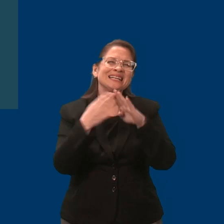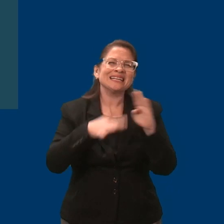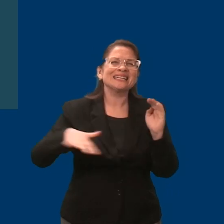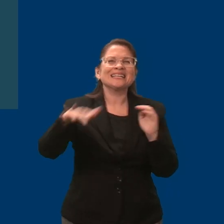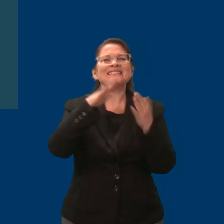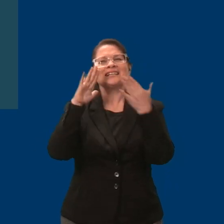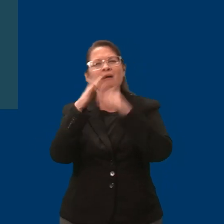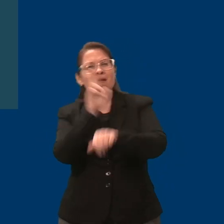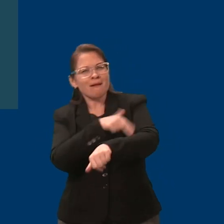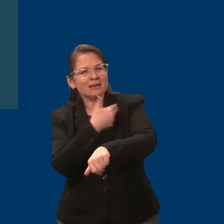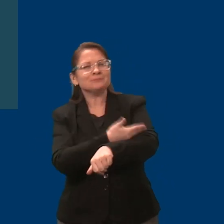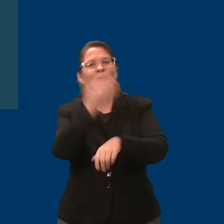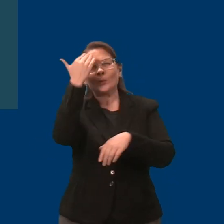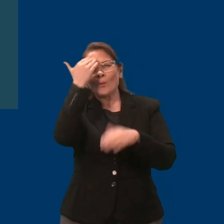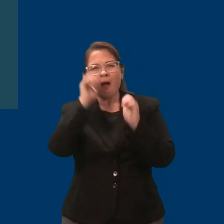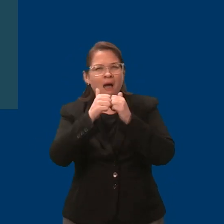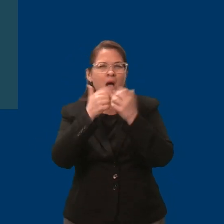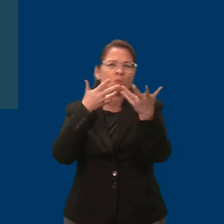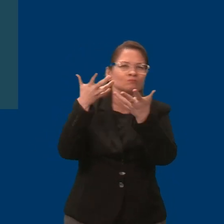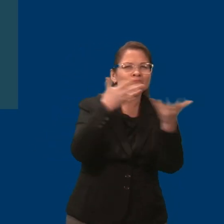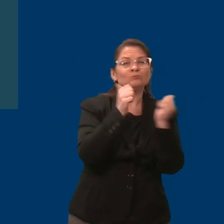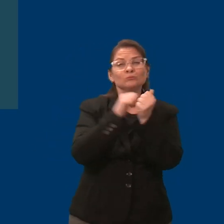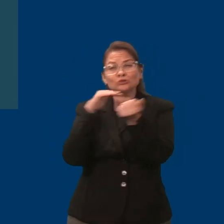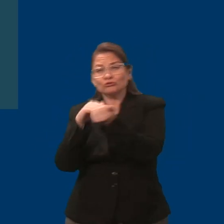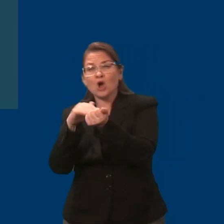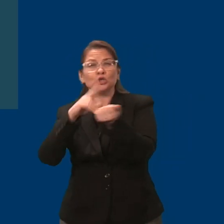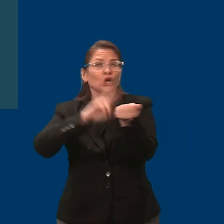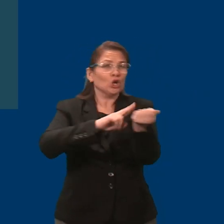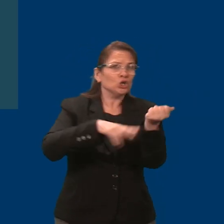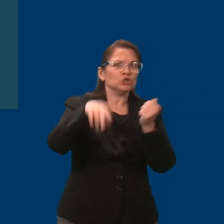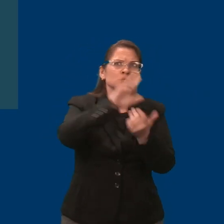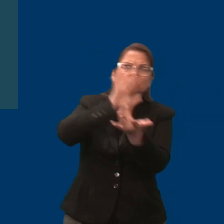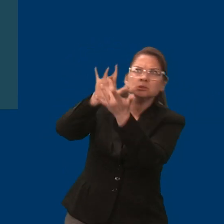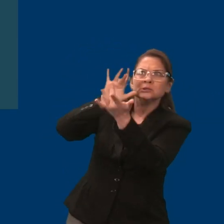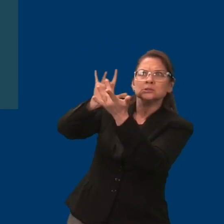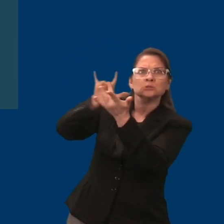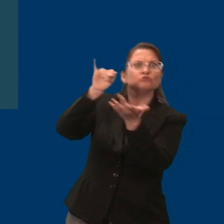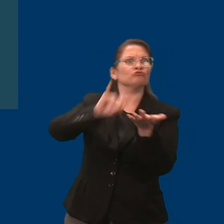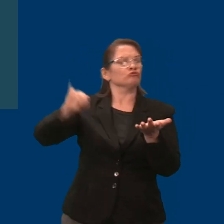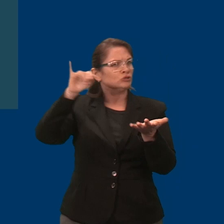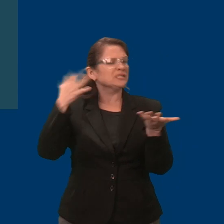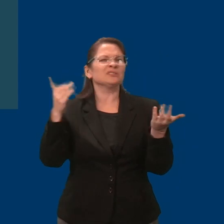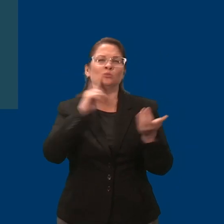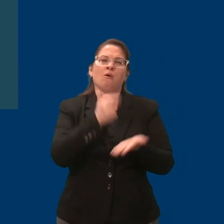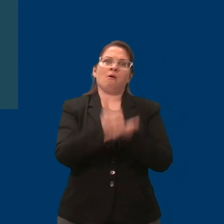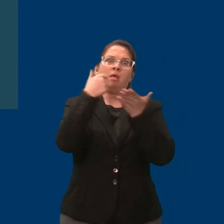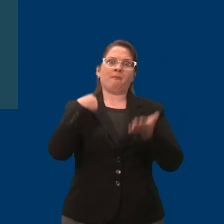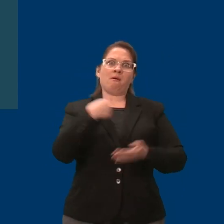who could call, pressure, and submit documents to insurance in a timely manner. We are lucky because we weren't afraid to pester